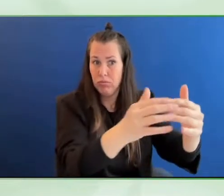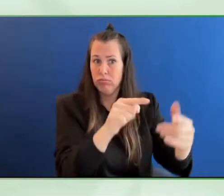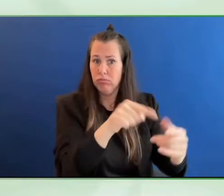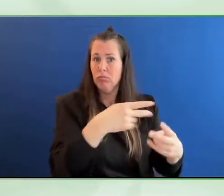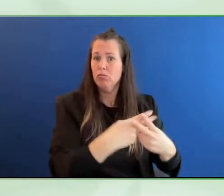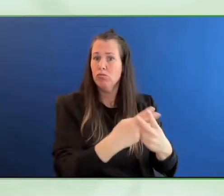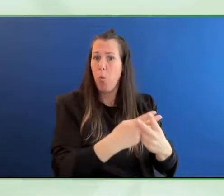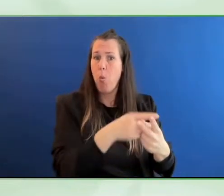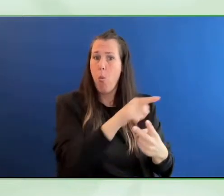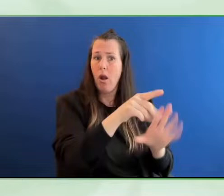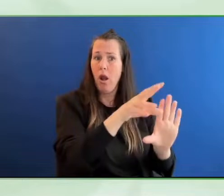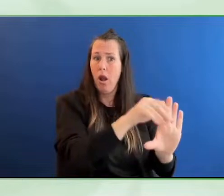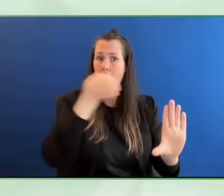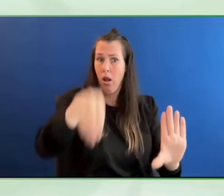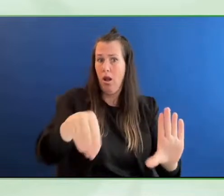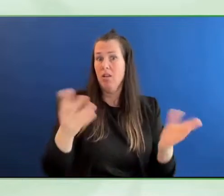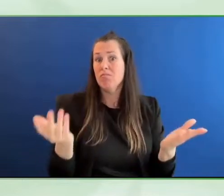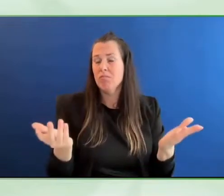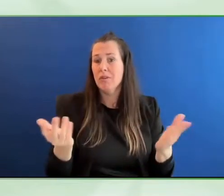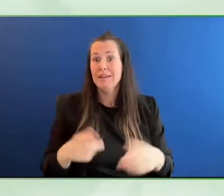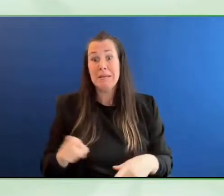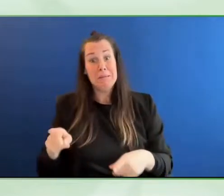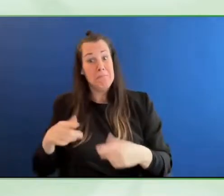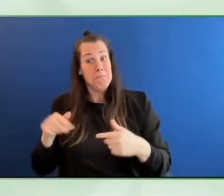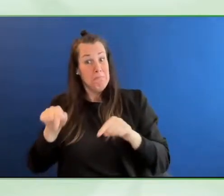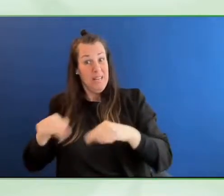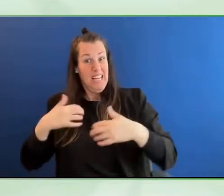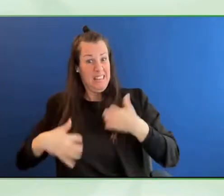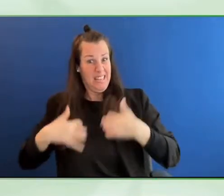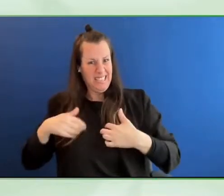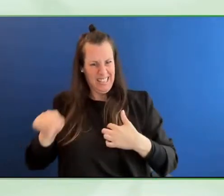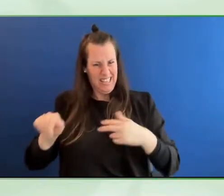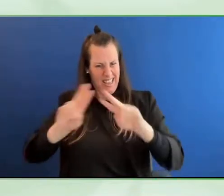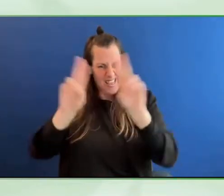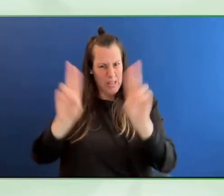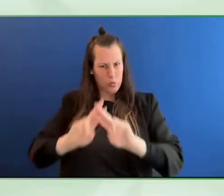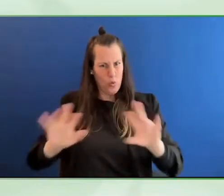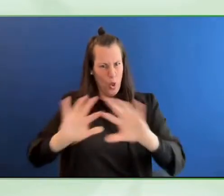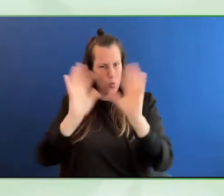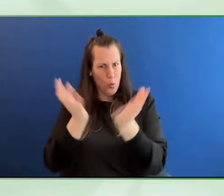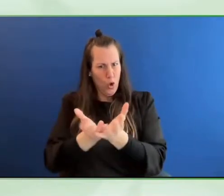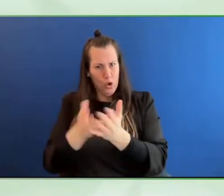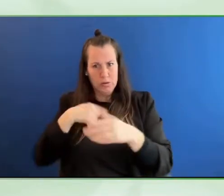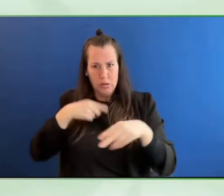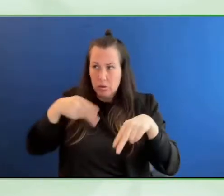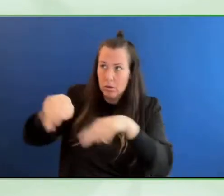I go, yeah I forgot, not in Kansas anymore, literally!